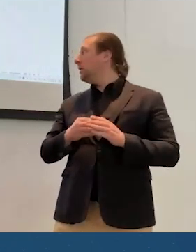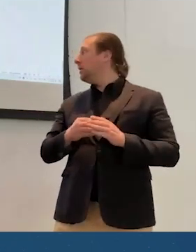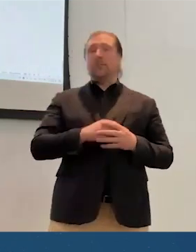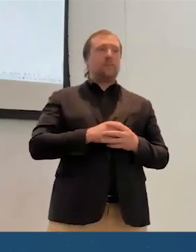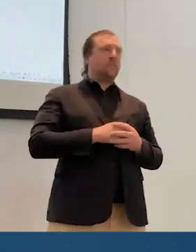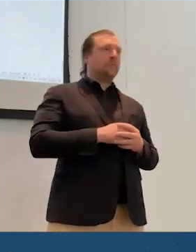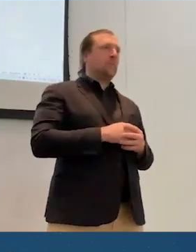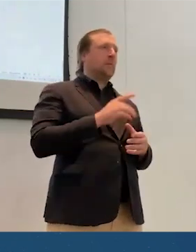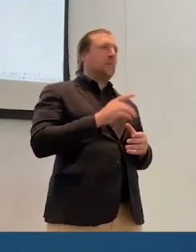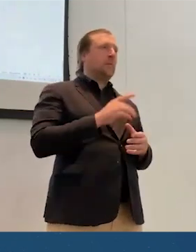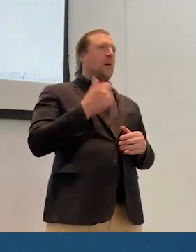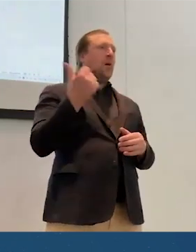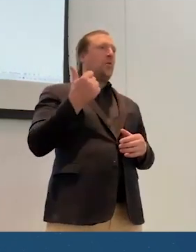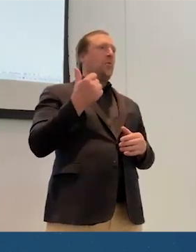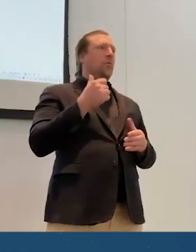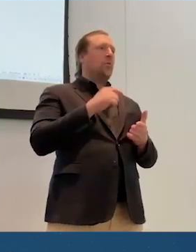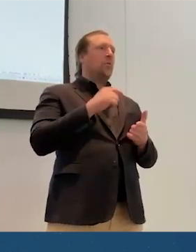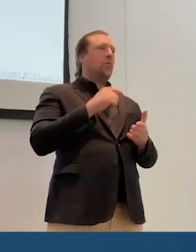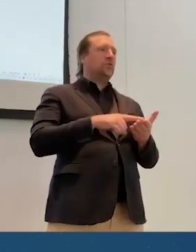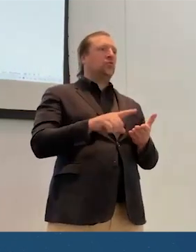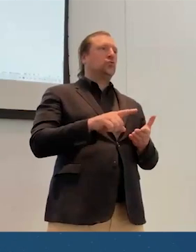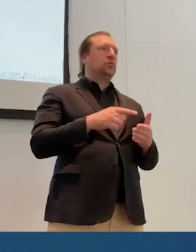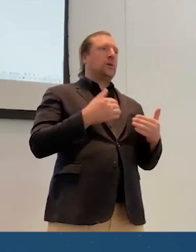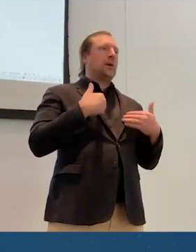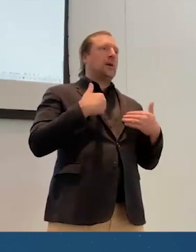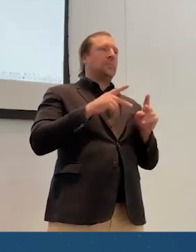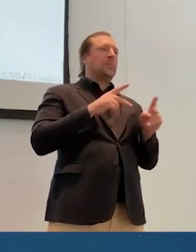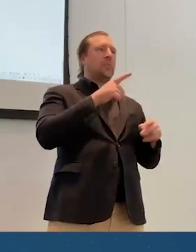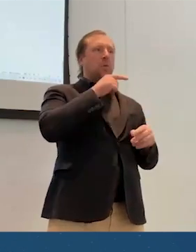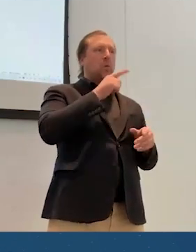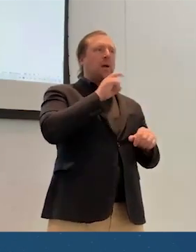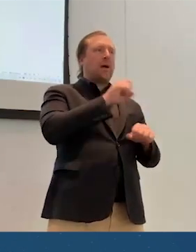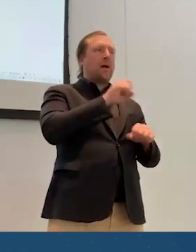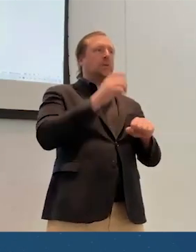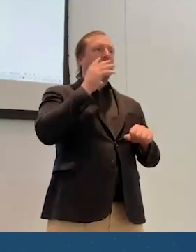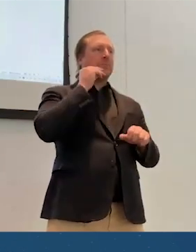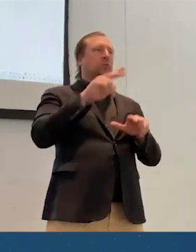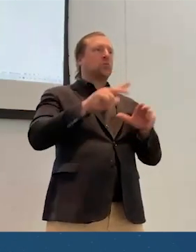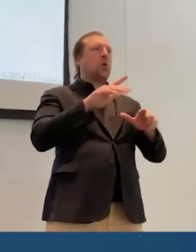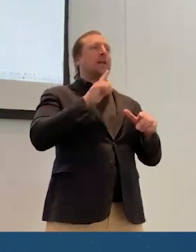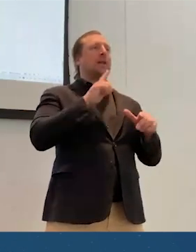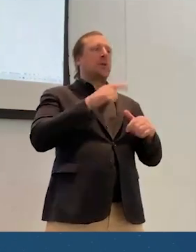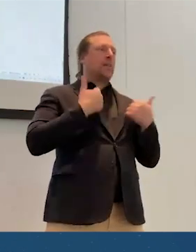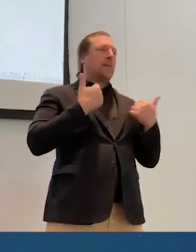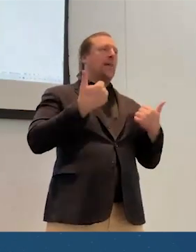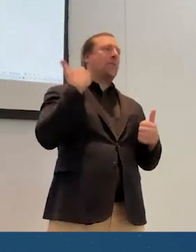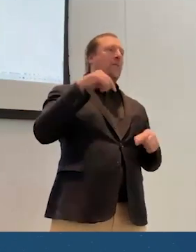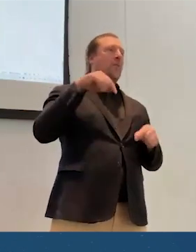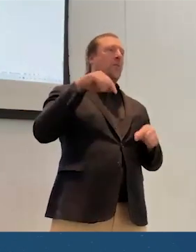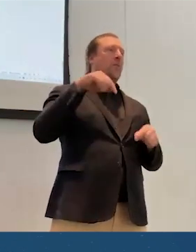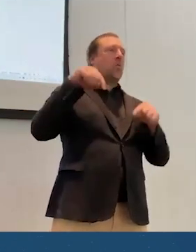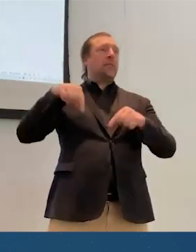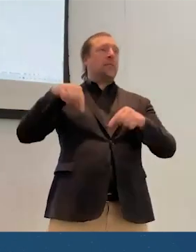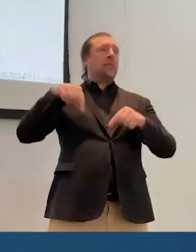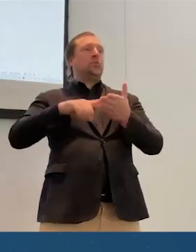I'm just not sure if there is any intersection with that work. I was-- yeah.